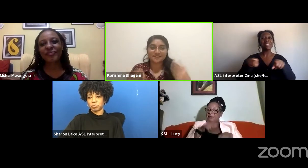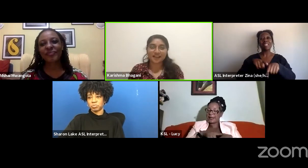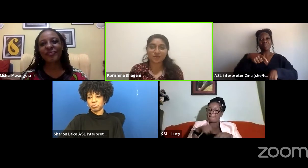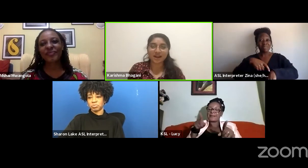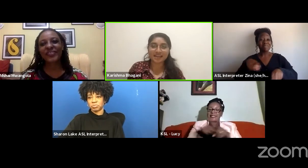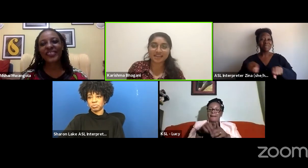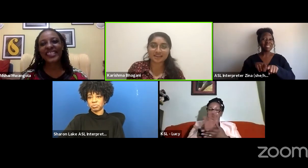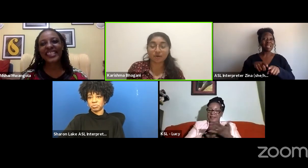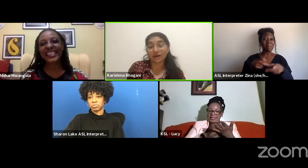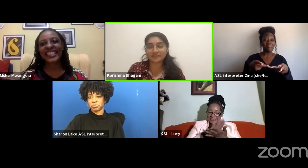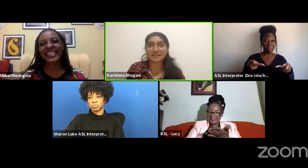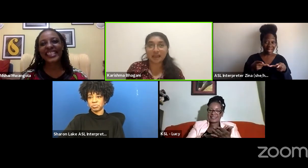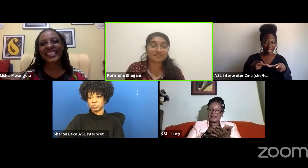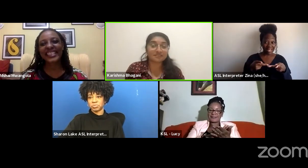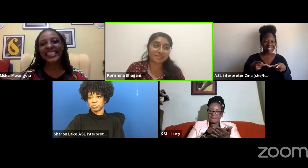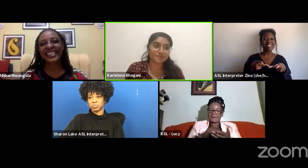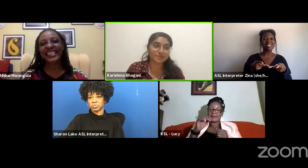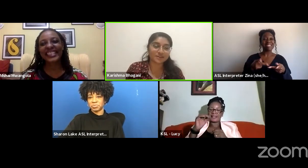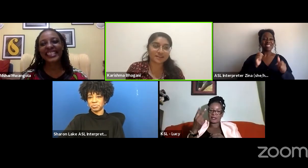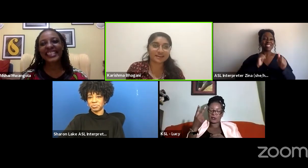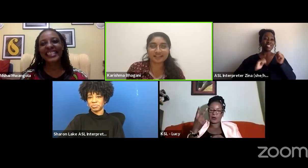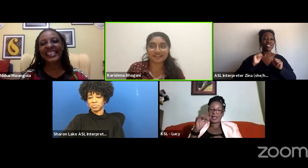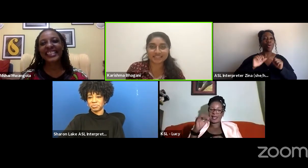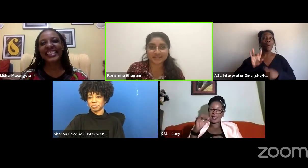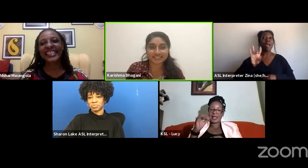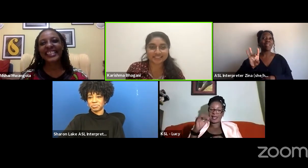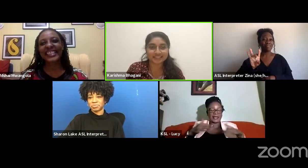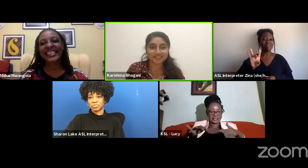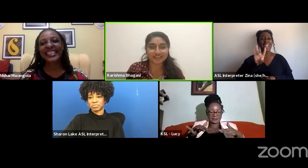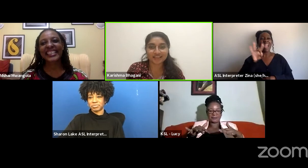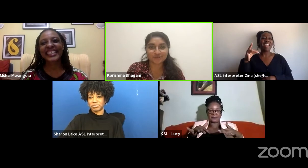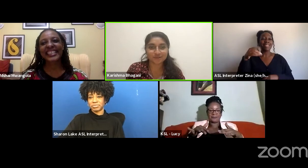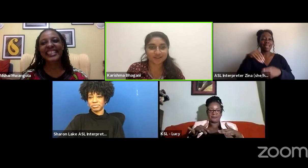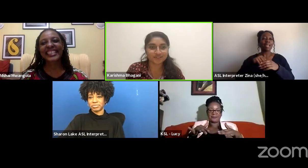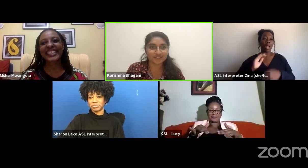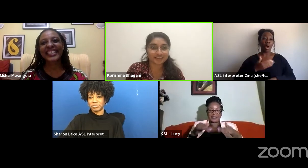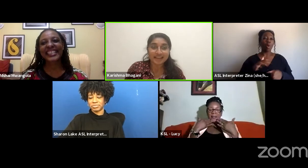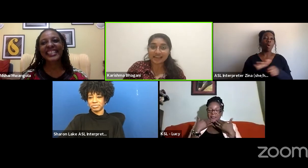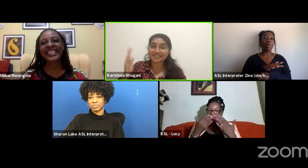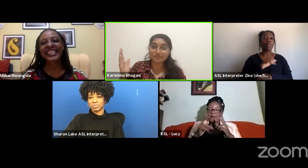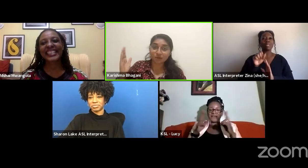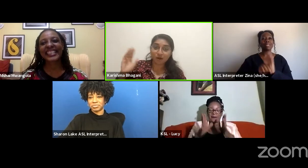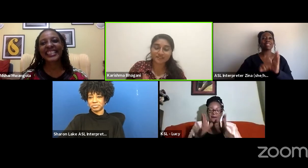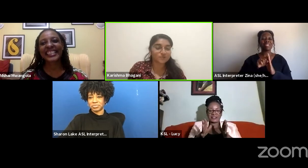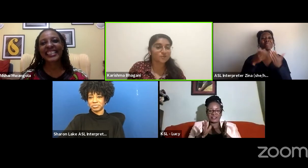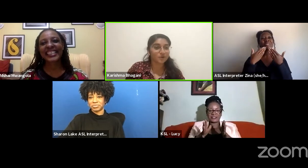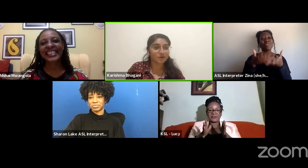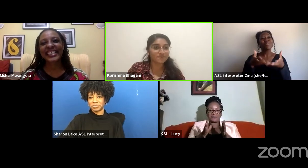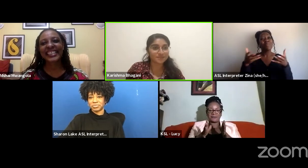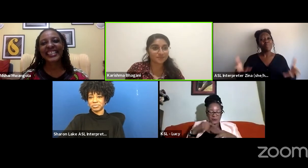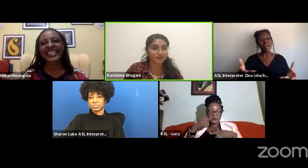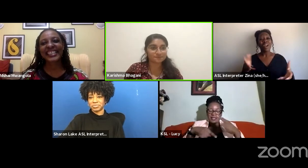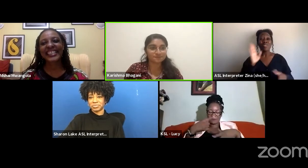the second one in, the eighth episode in the series. So thank you so much and let's keep the conversation going on Facebook.